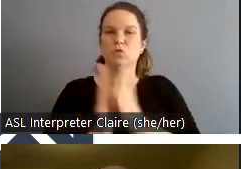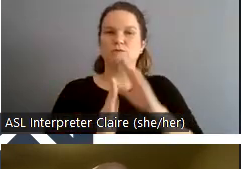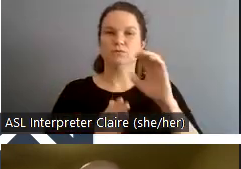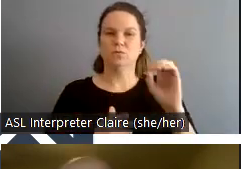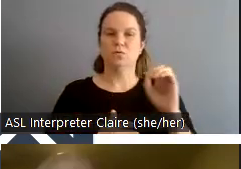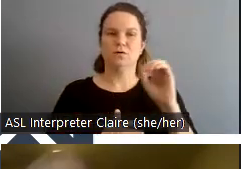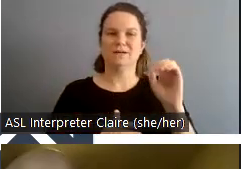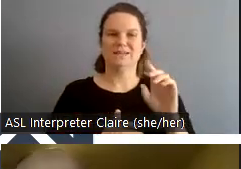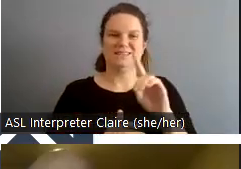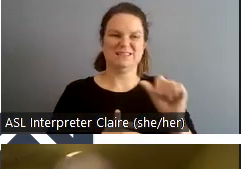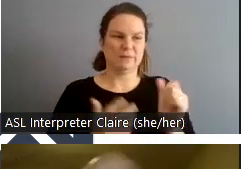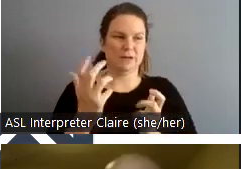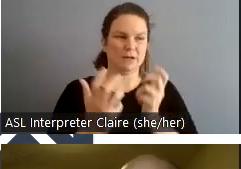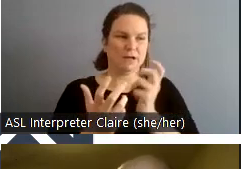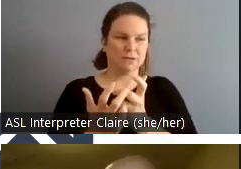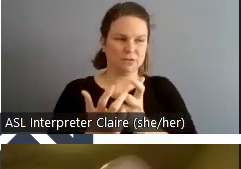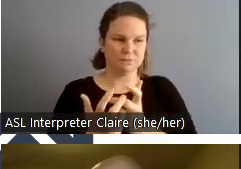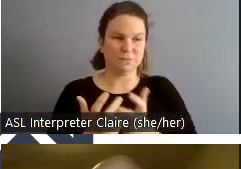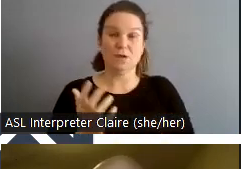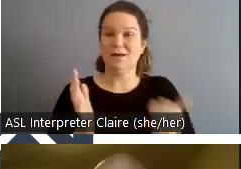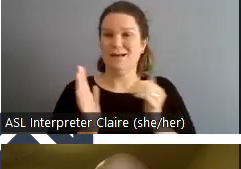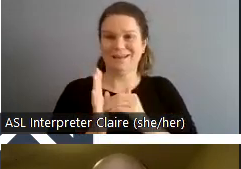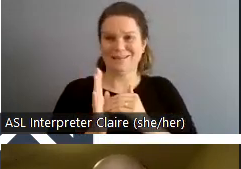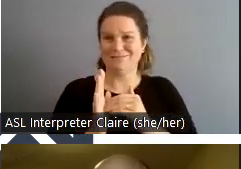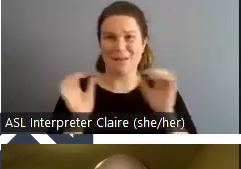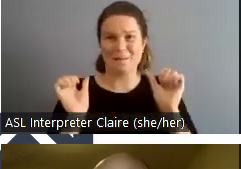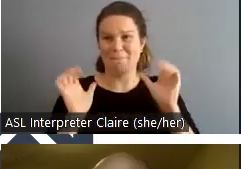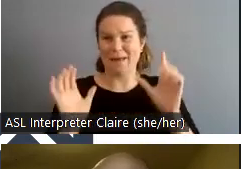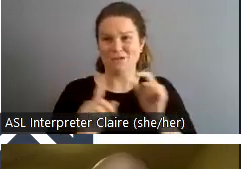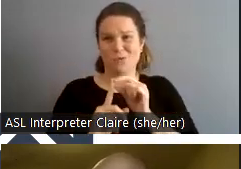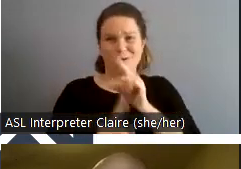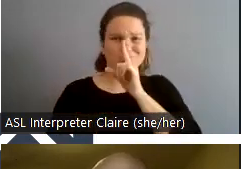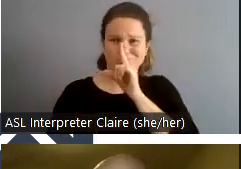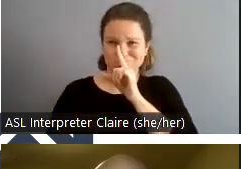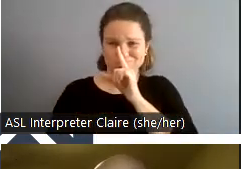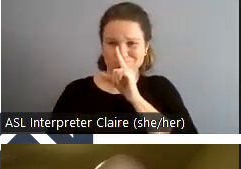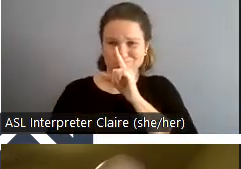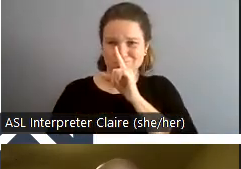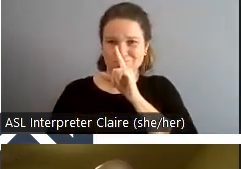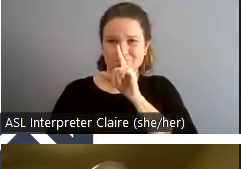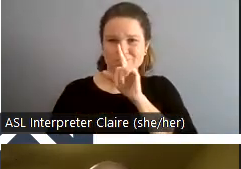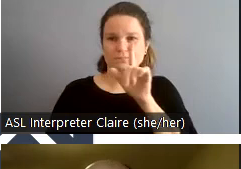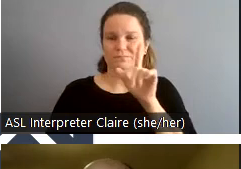accommodations. Again, there's not going to be a magic word required. "I just